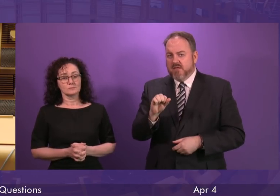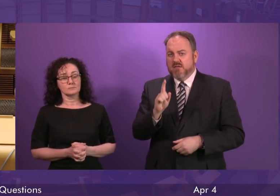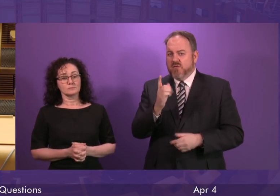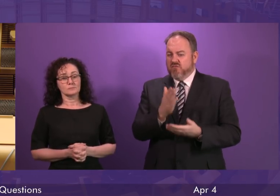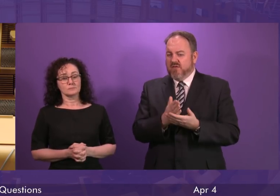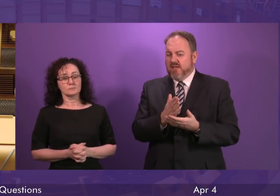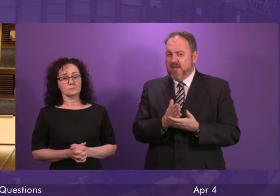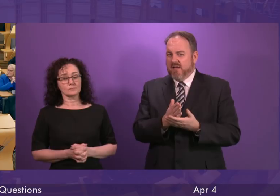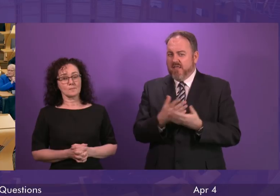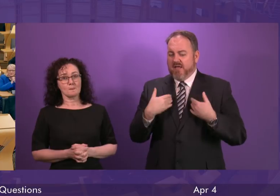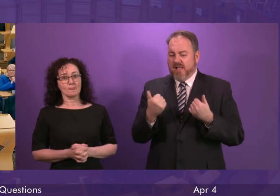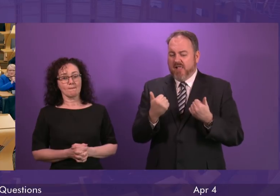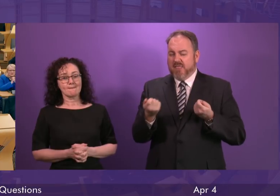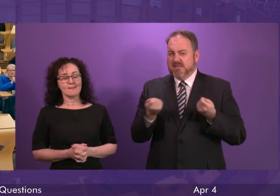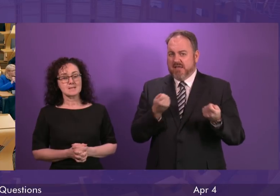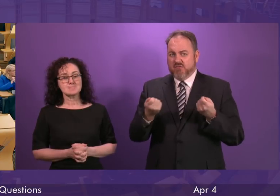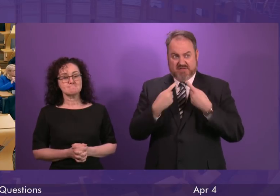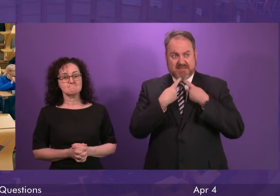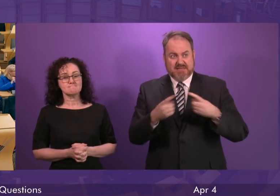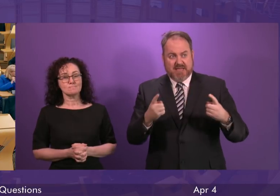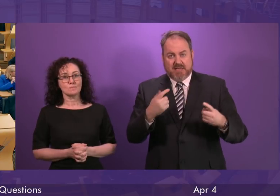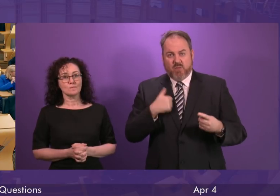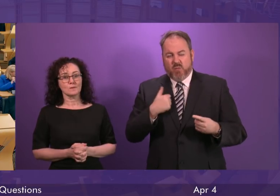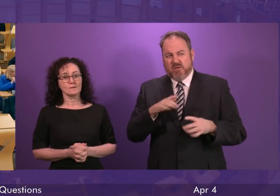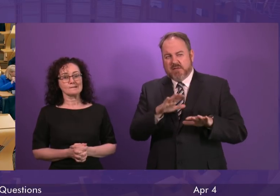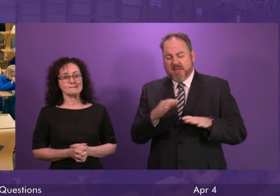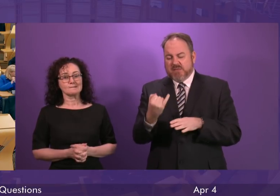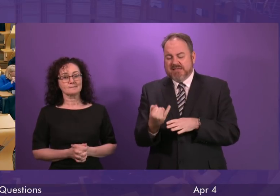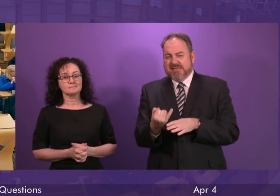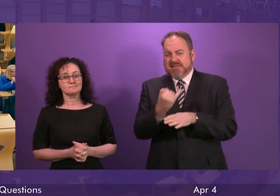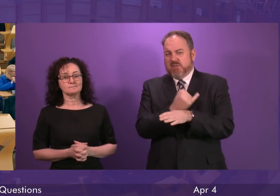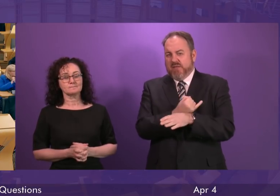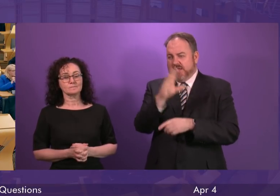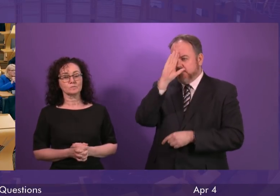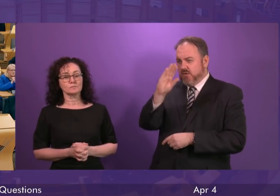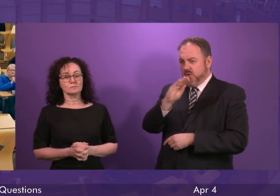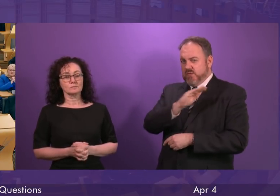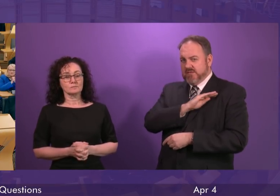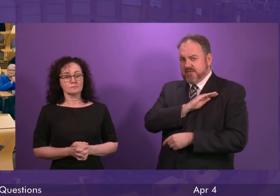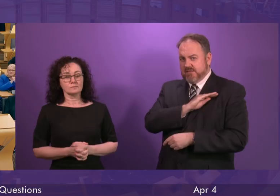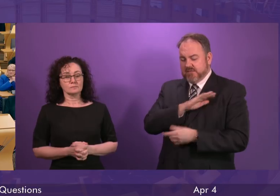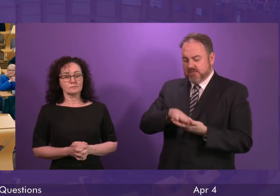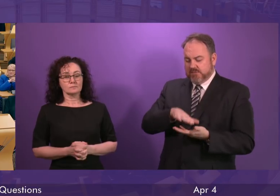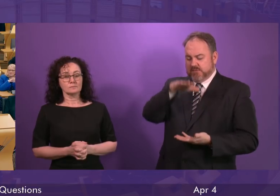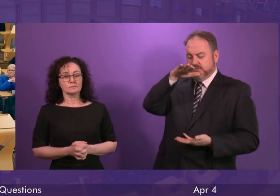secretary previously stated that the Government wanted to have six weeks’ worth of medicine